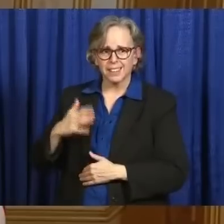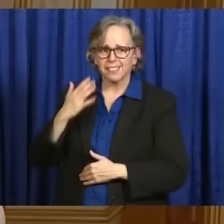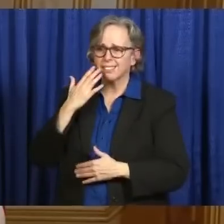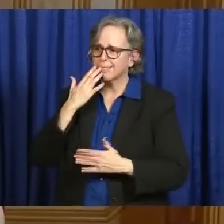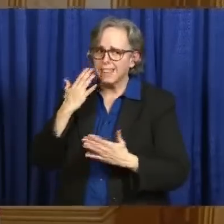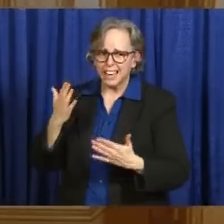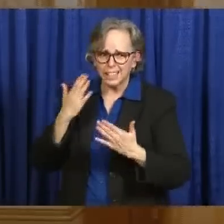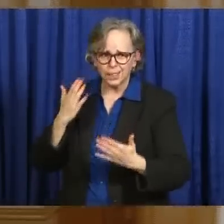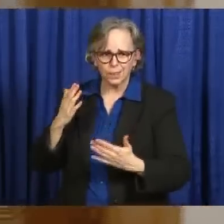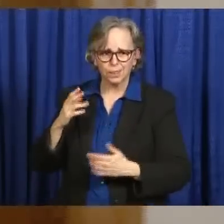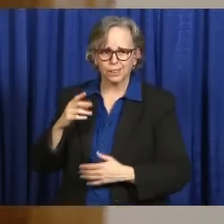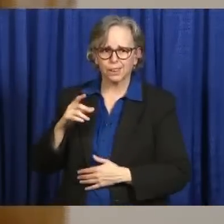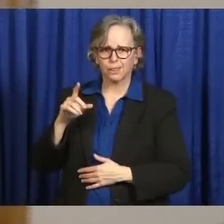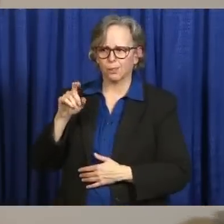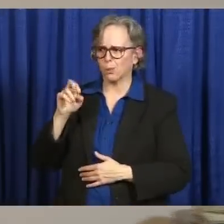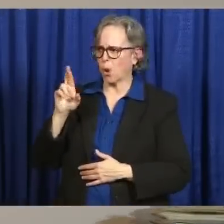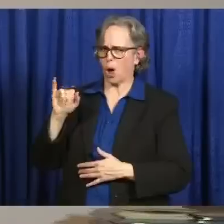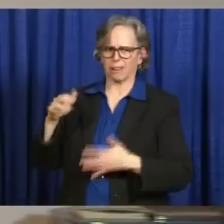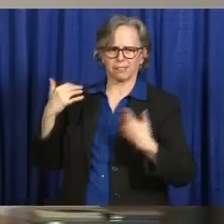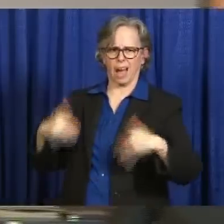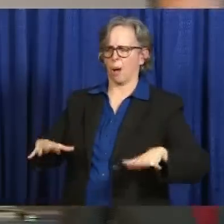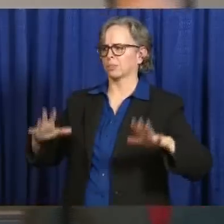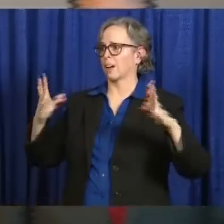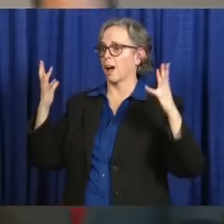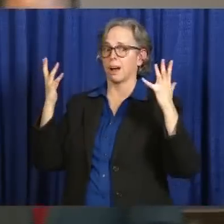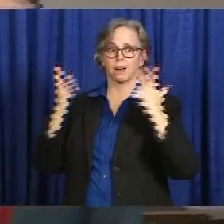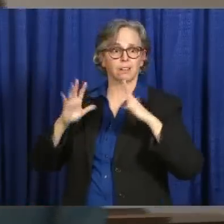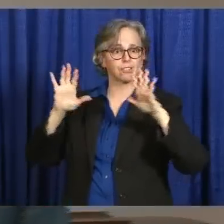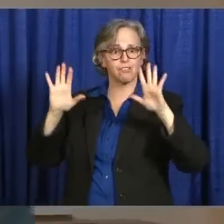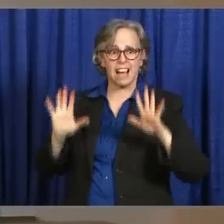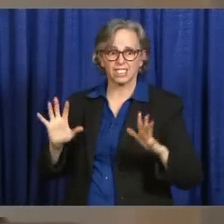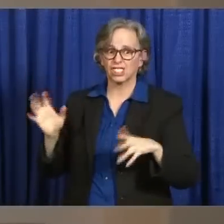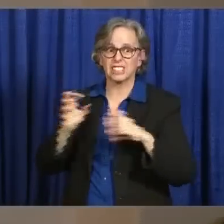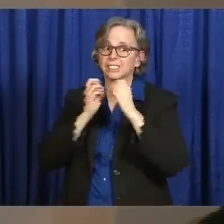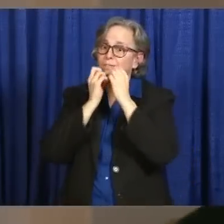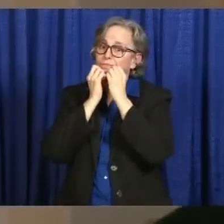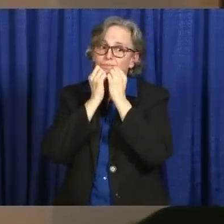WE APPRECIATE IT. GOOD, GOOD WORDS. LT GOV.